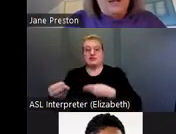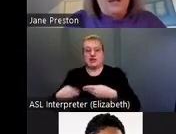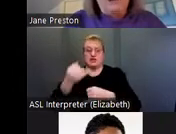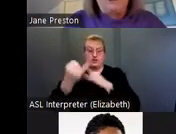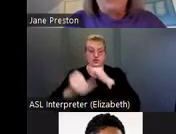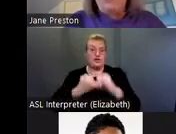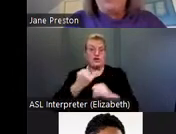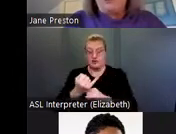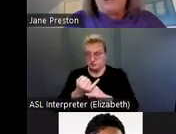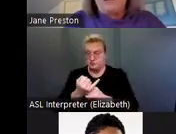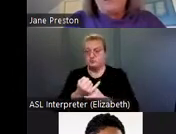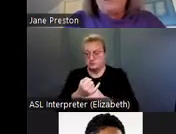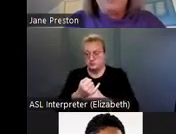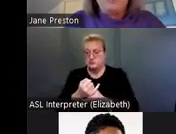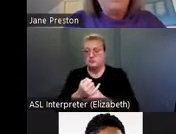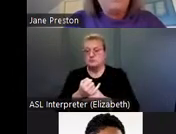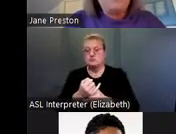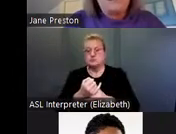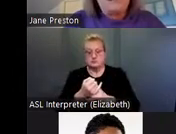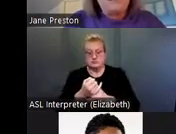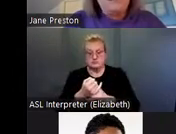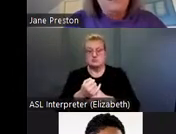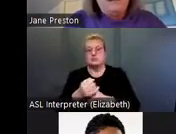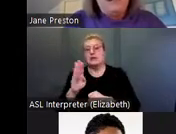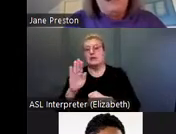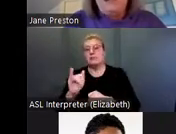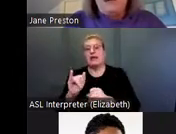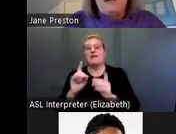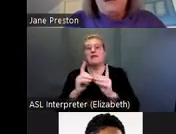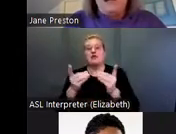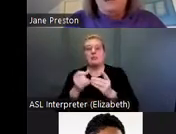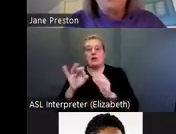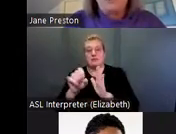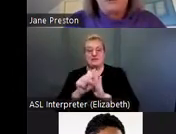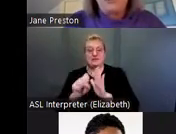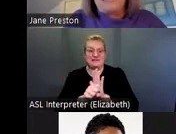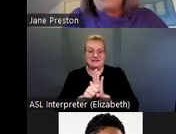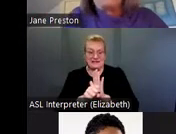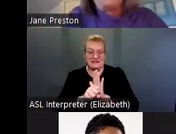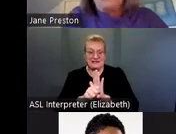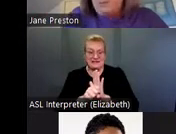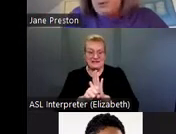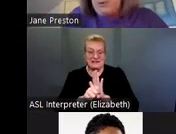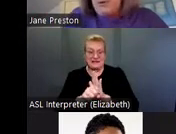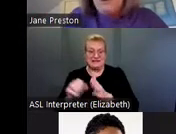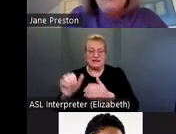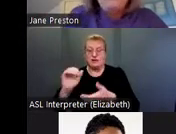that is produced by the Department of State in partnership... Actually, we produce it,